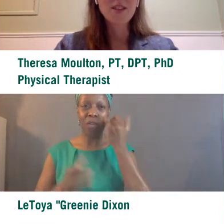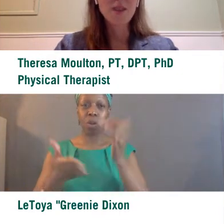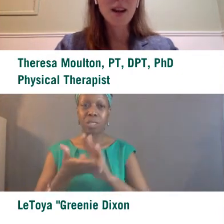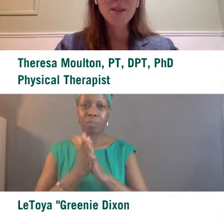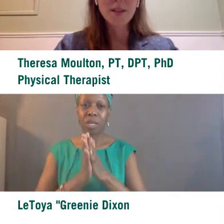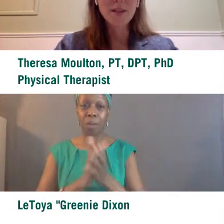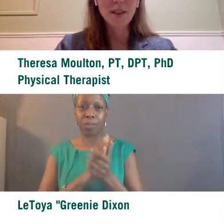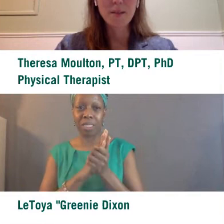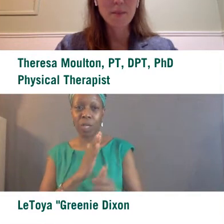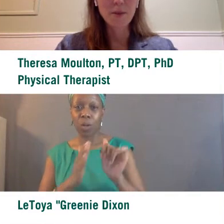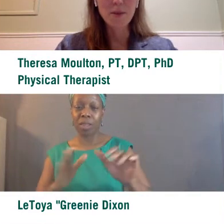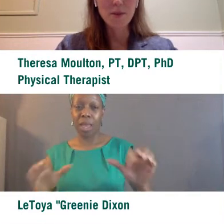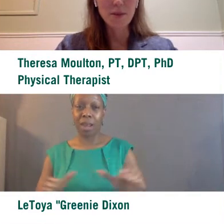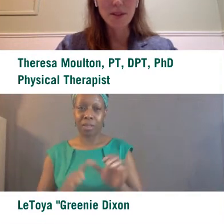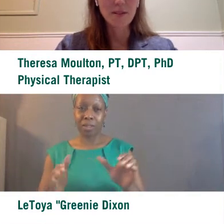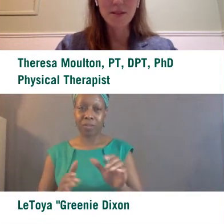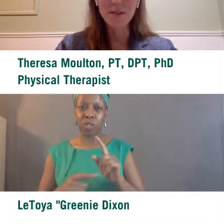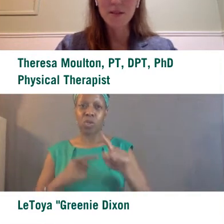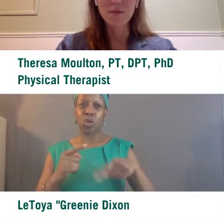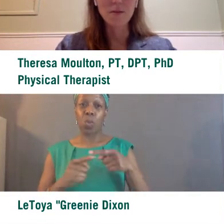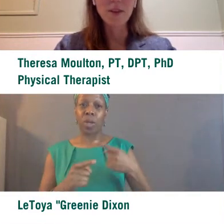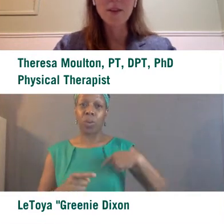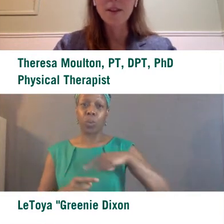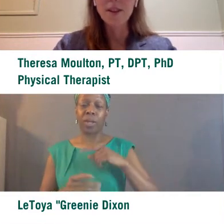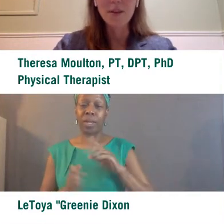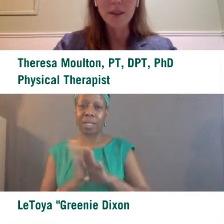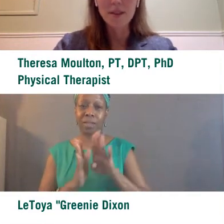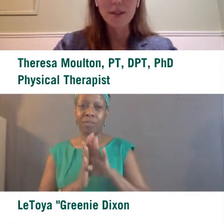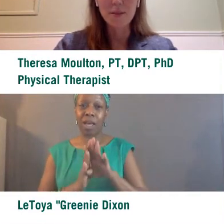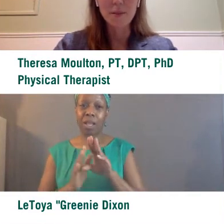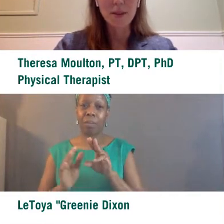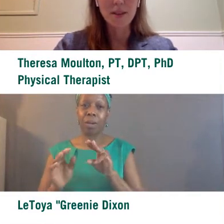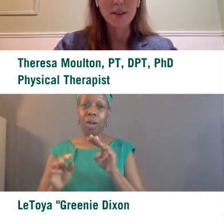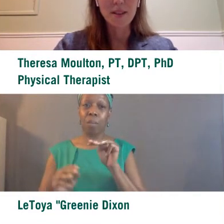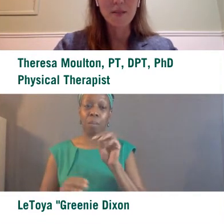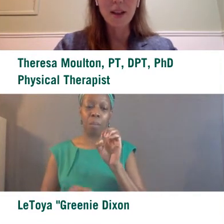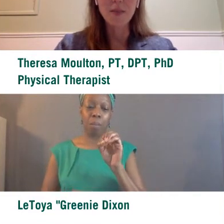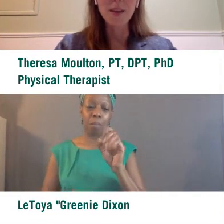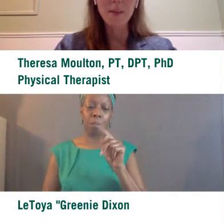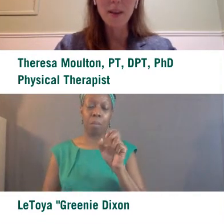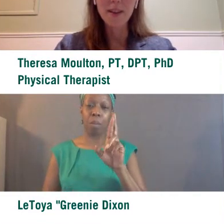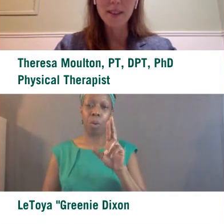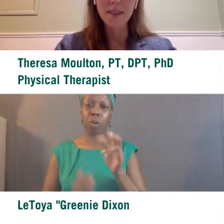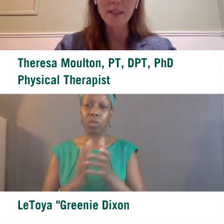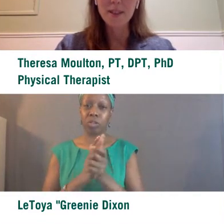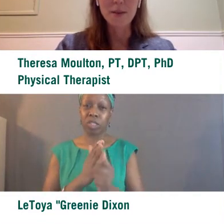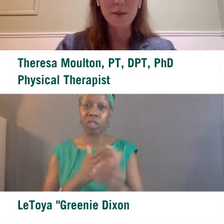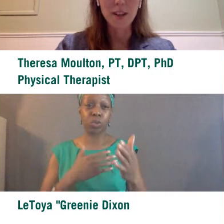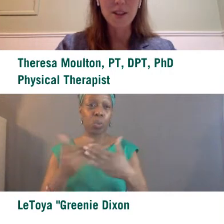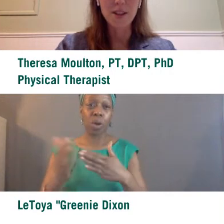So as we develop motor skills, whether or not we have cerebral palsy, as we get better at them, that's a reflection